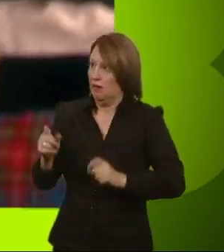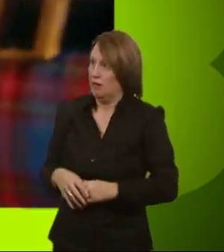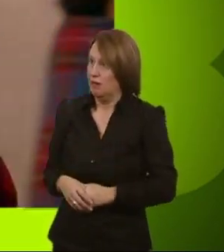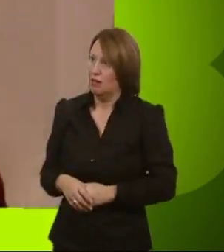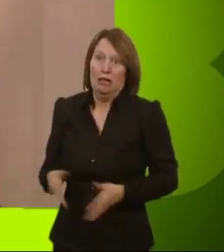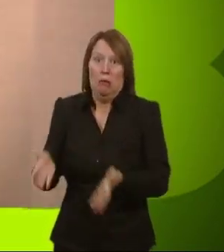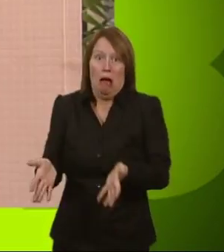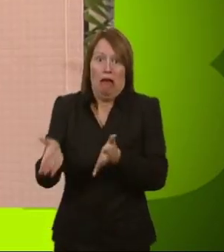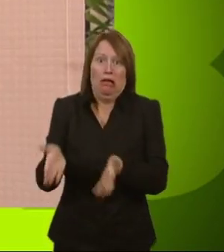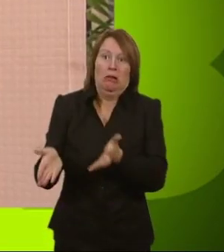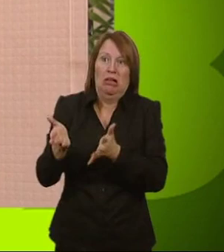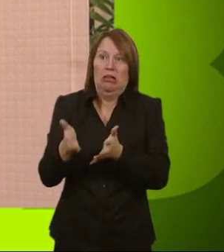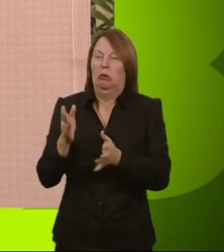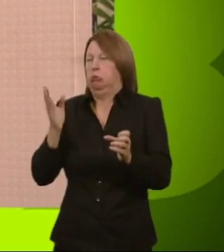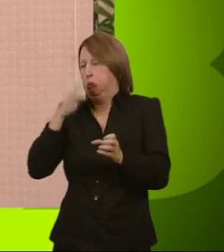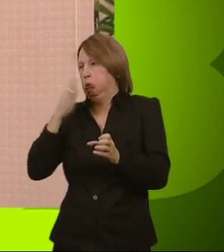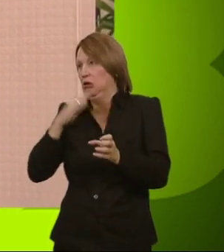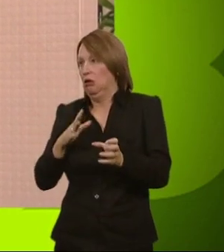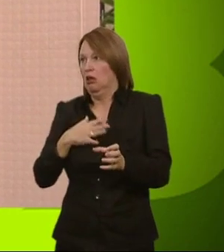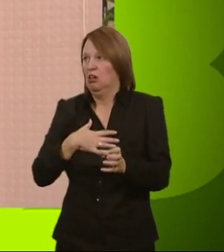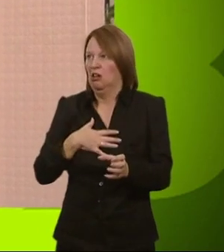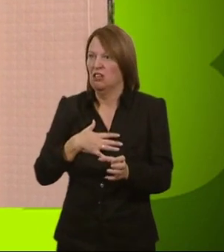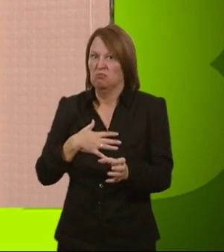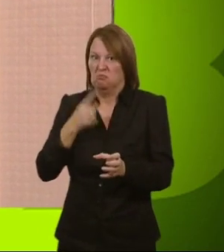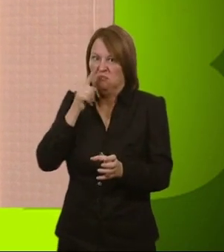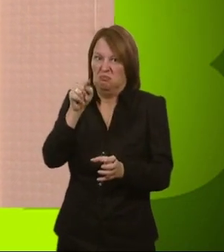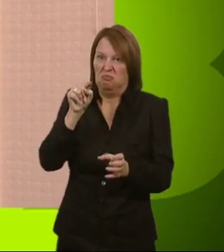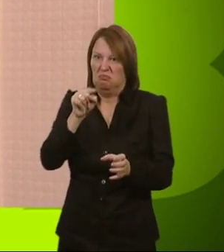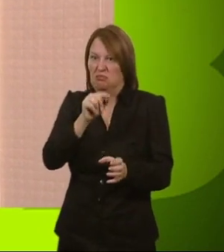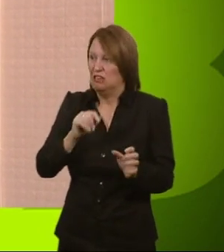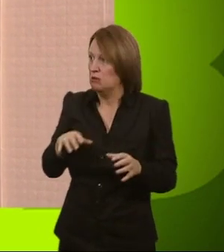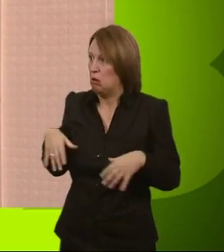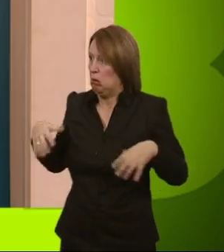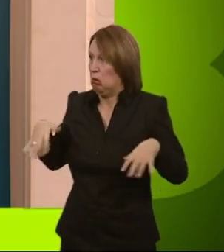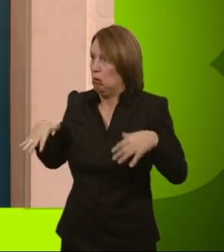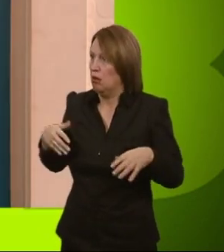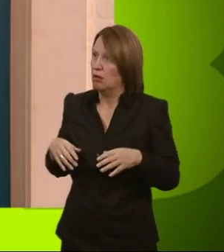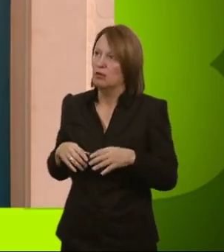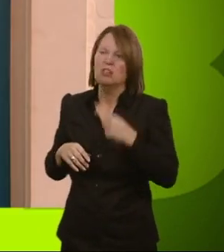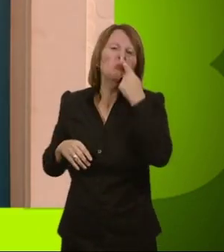yeah sniff that stinky